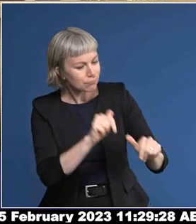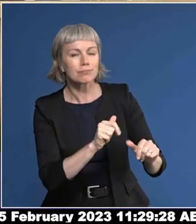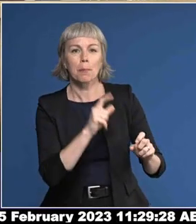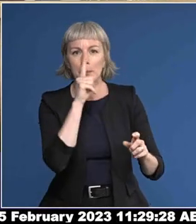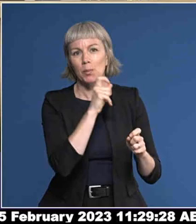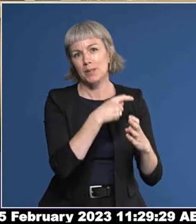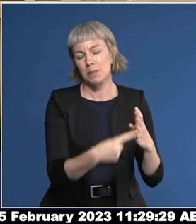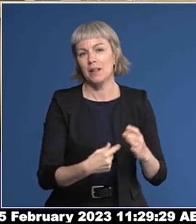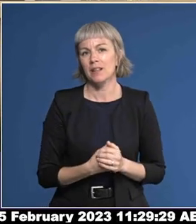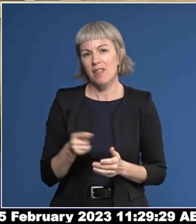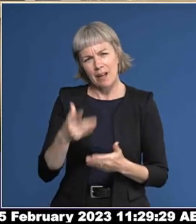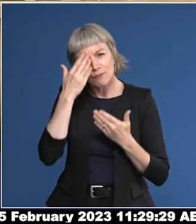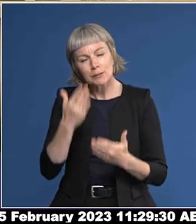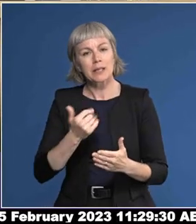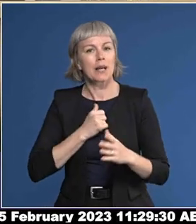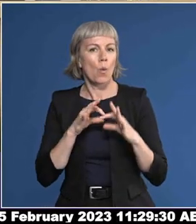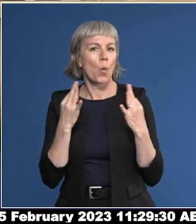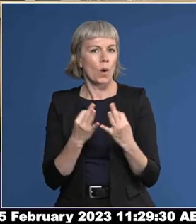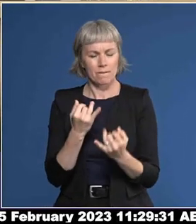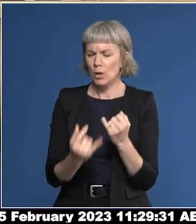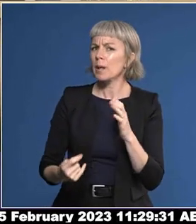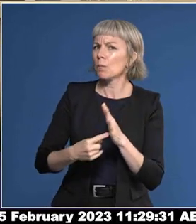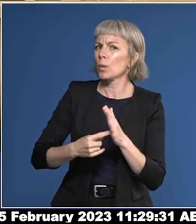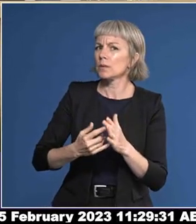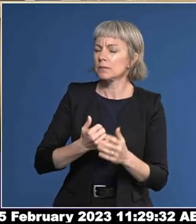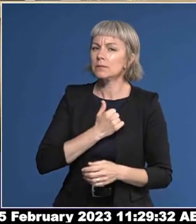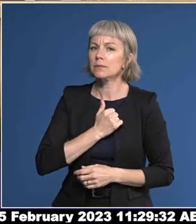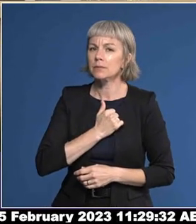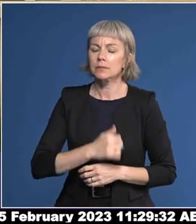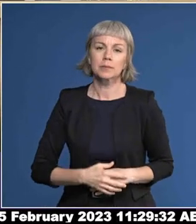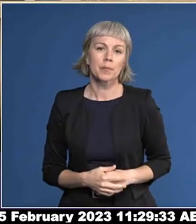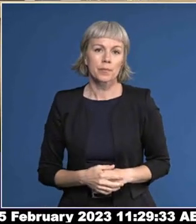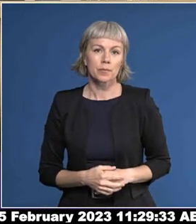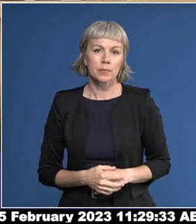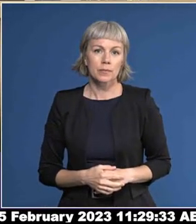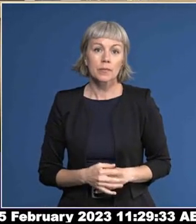do. The importance of the person that they actually report to, so their line manager, and how engaged they are with the organisation.